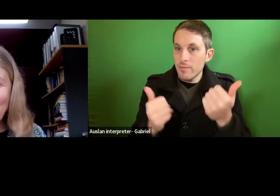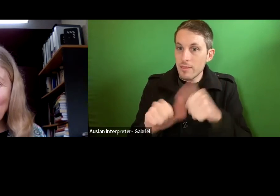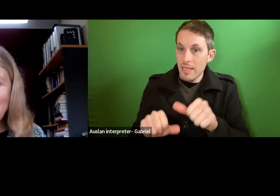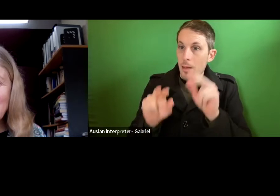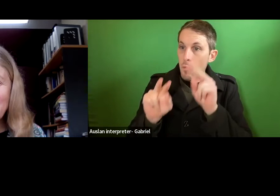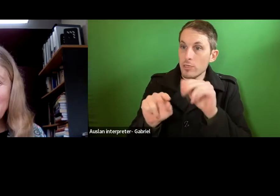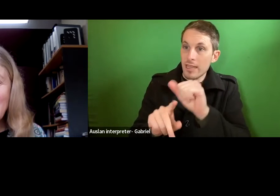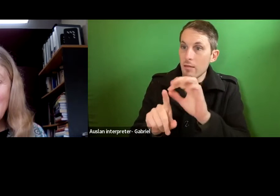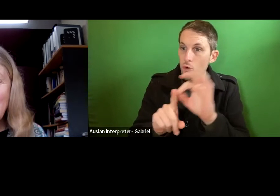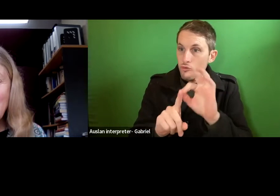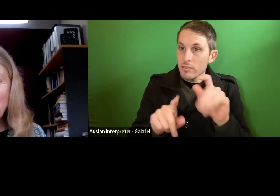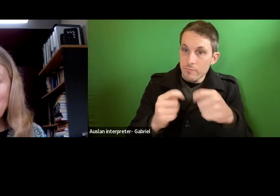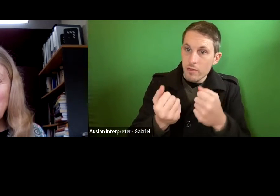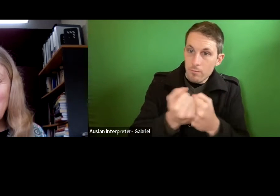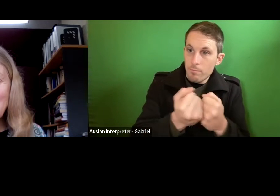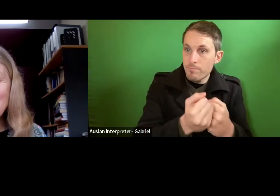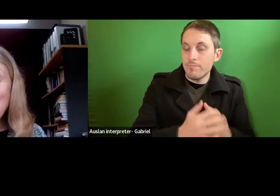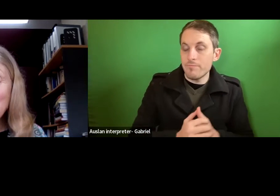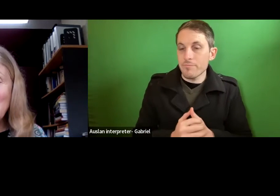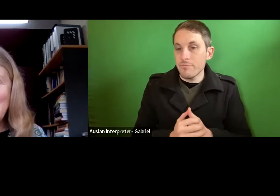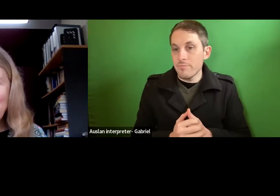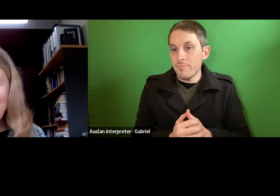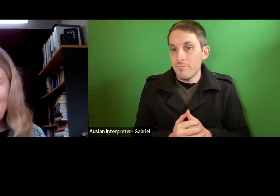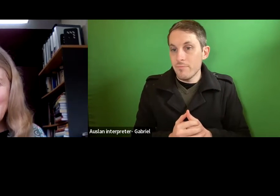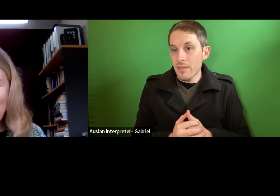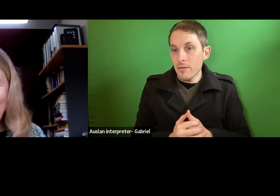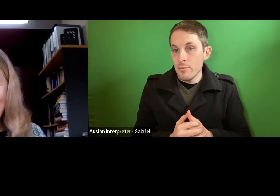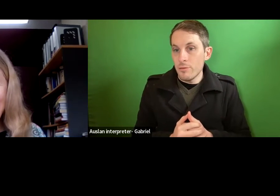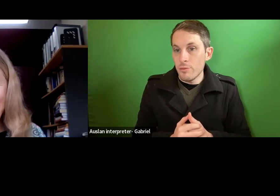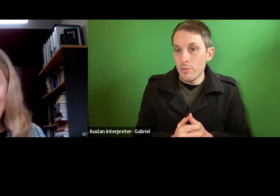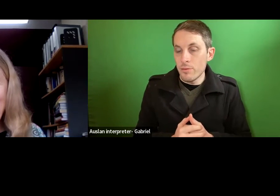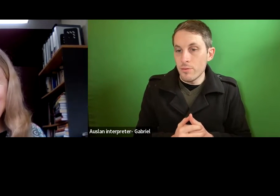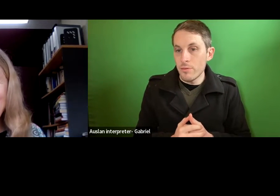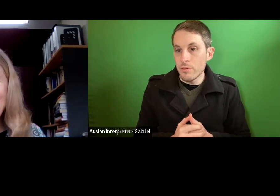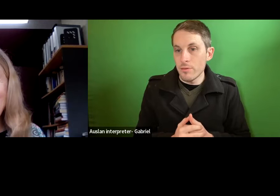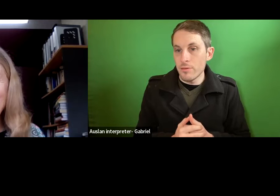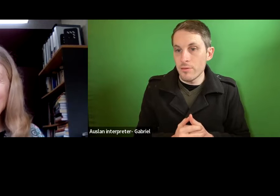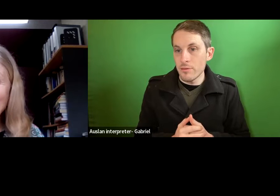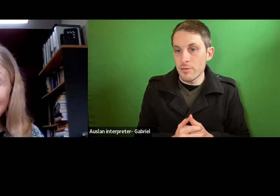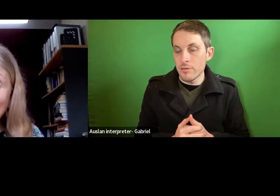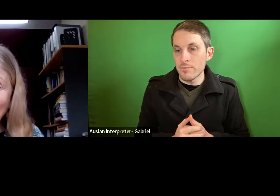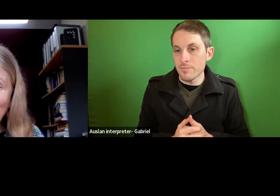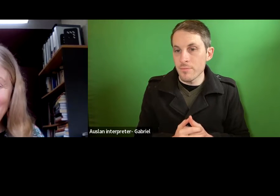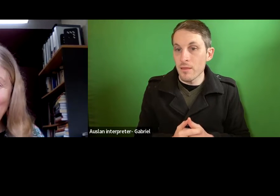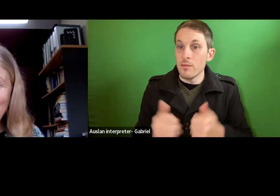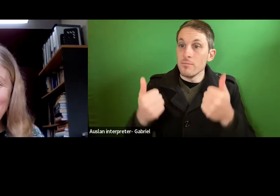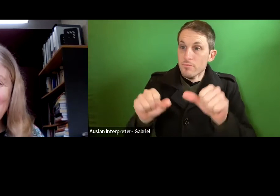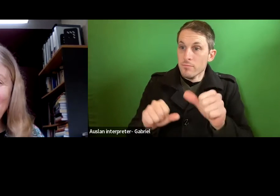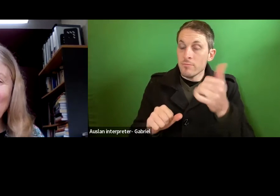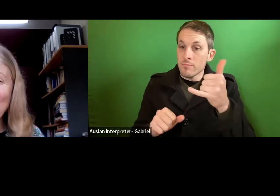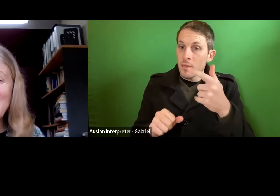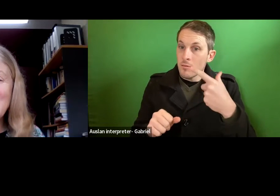supported, and it may be that as a result of perhaps ongoing and persistent difficulties,